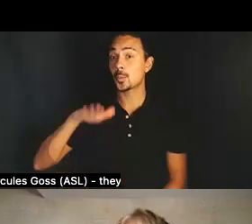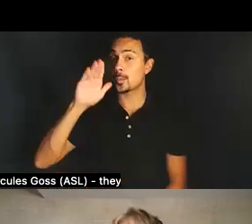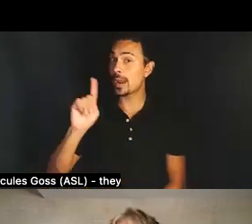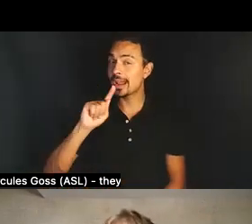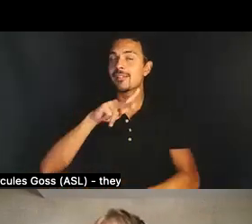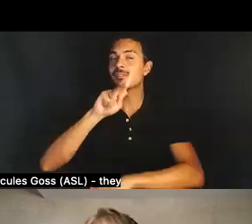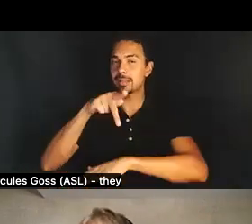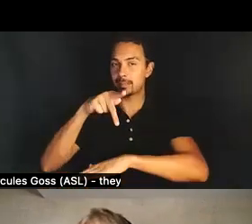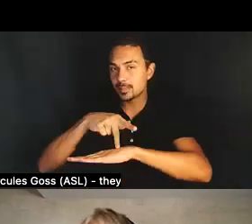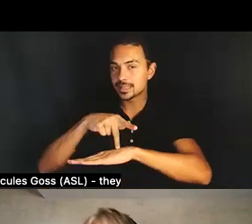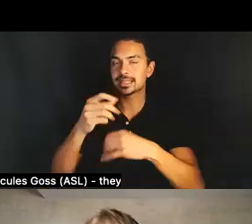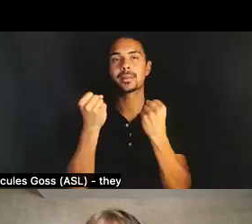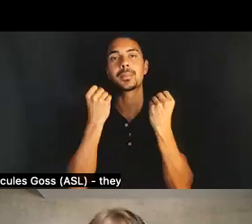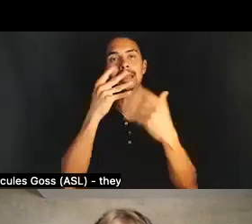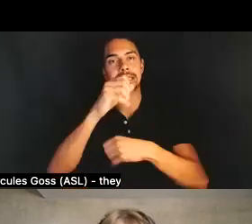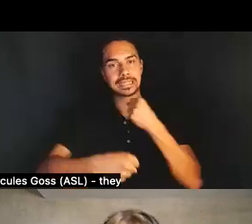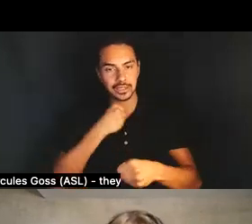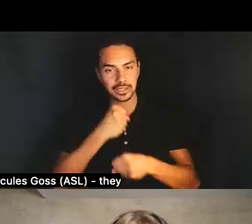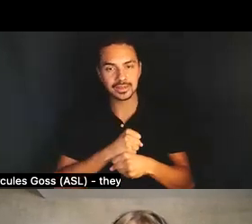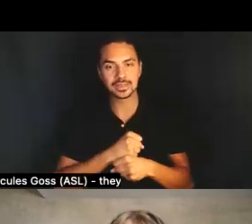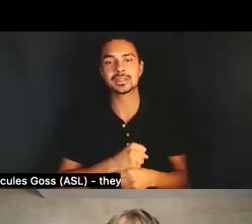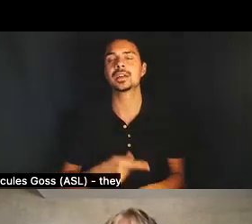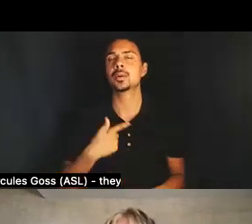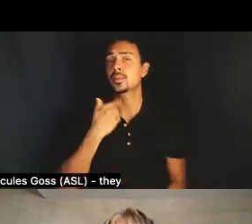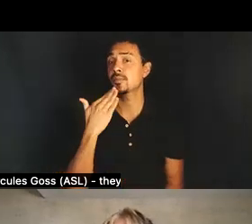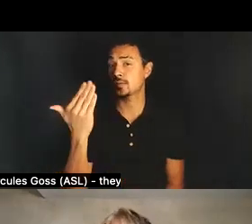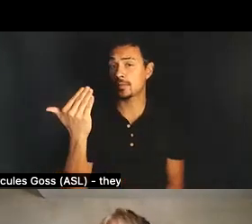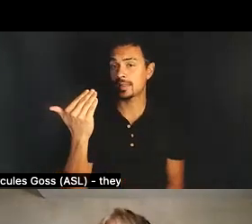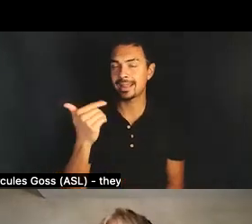As I said, I grew up in the Philippines and was very much